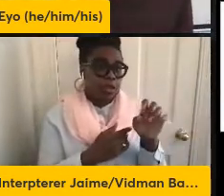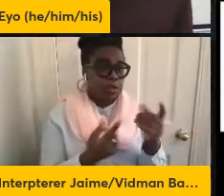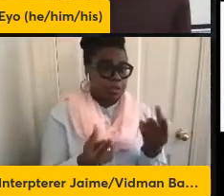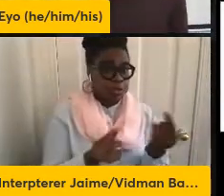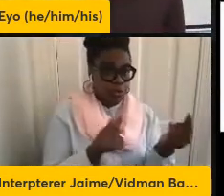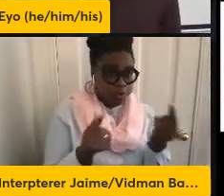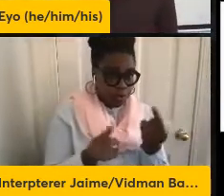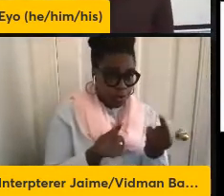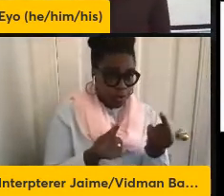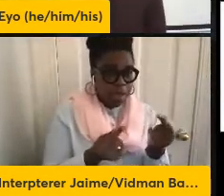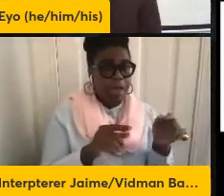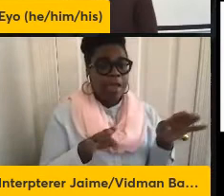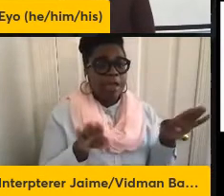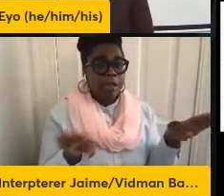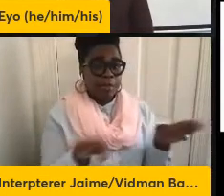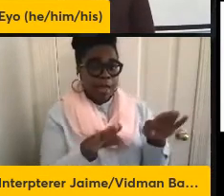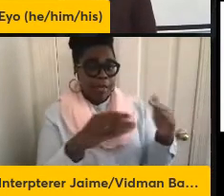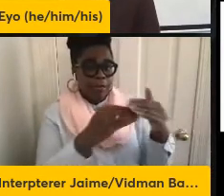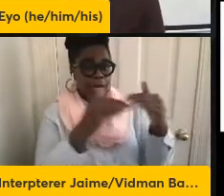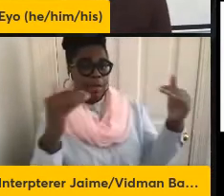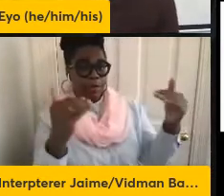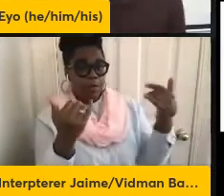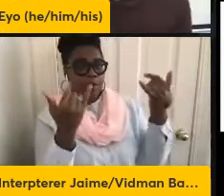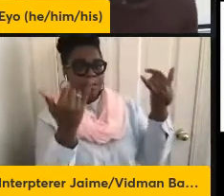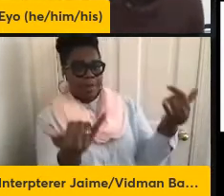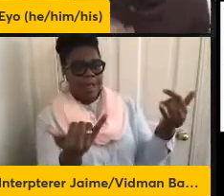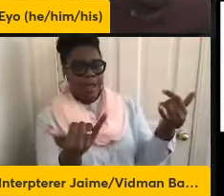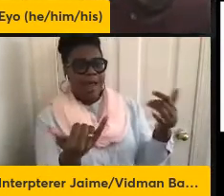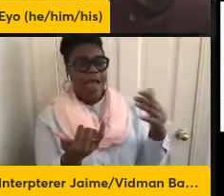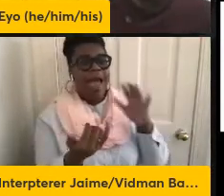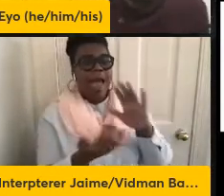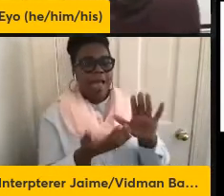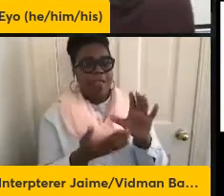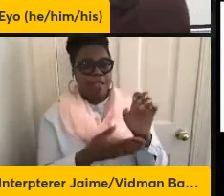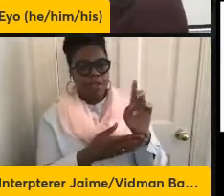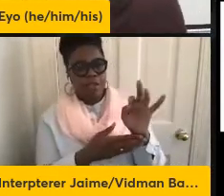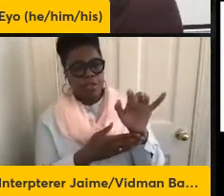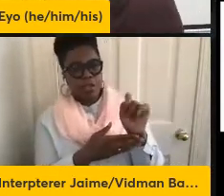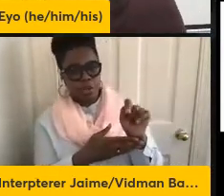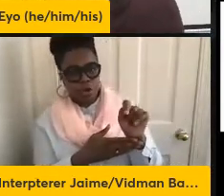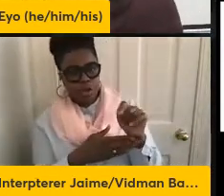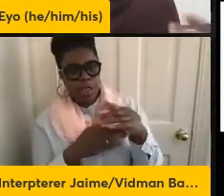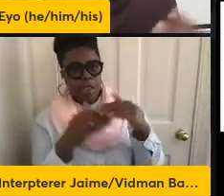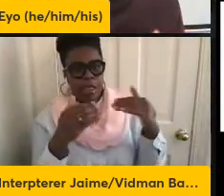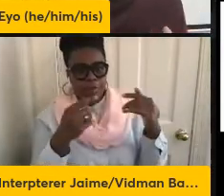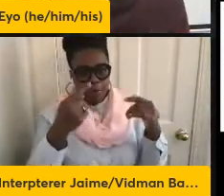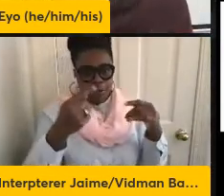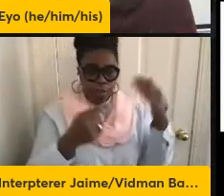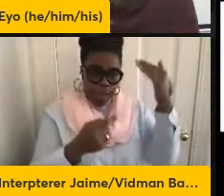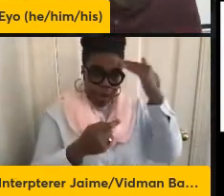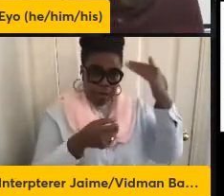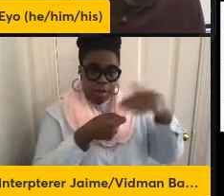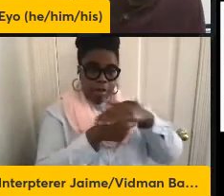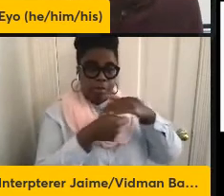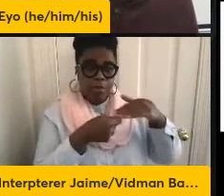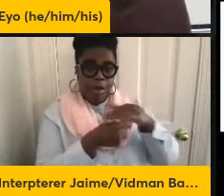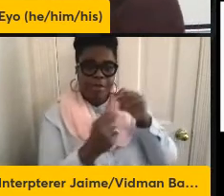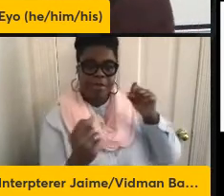behavioral level, to now ask at the circuit level, what regions of the brain or what circuits in the brain are affected. And